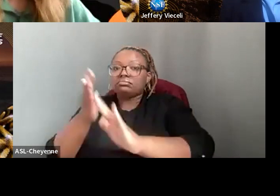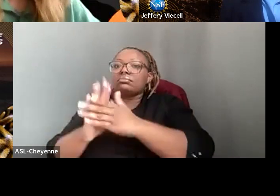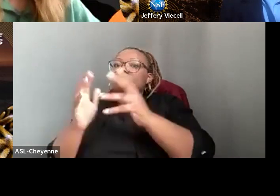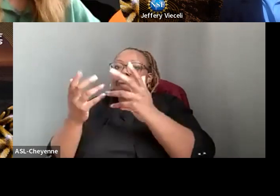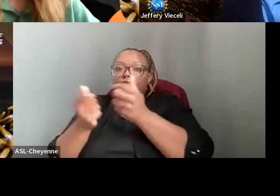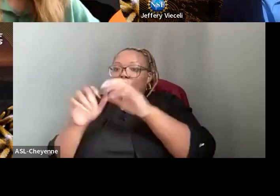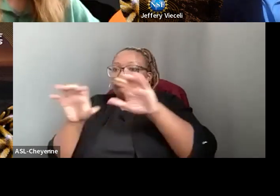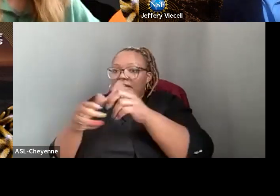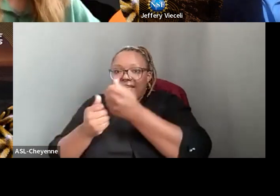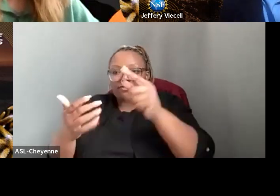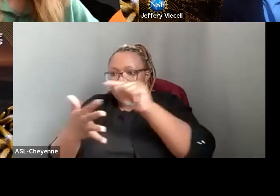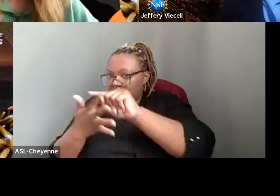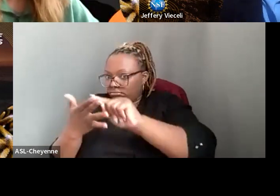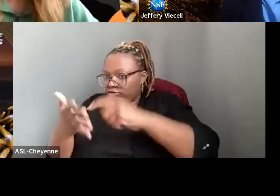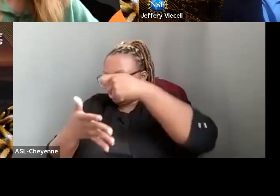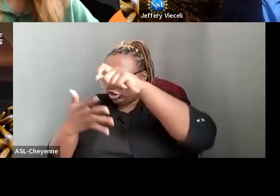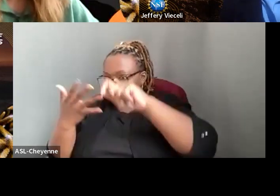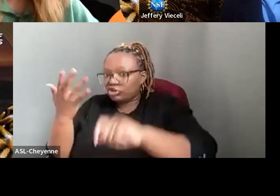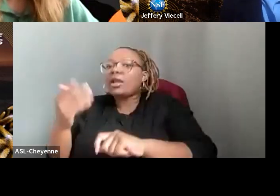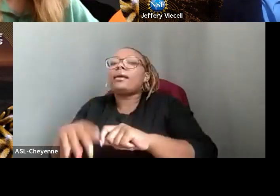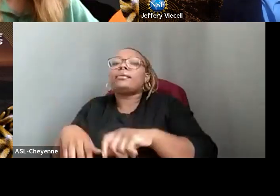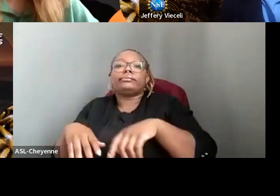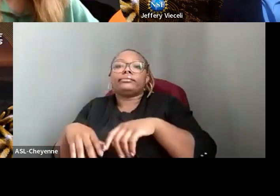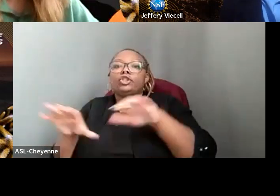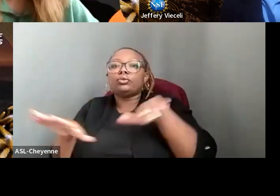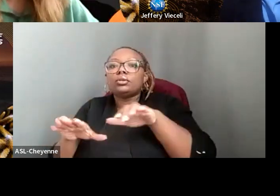that you said you were going to do, either originally as part of the proposal,